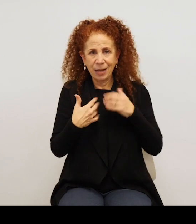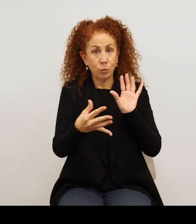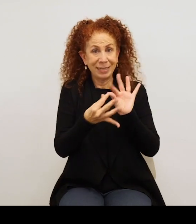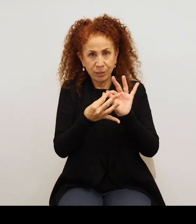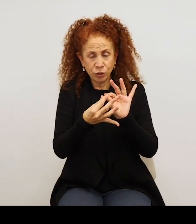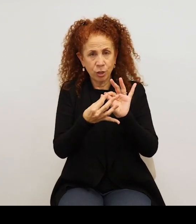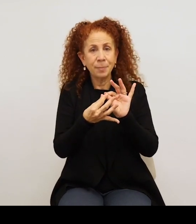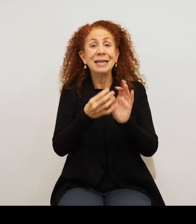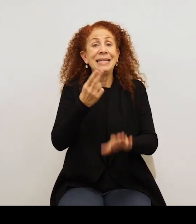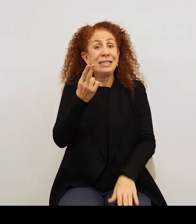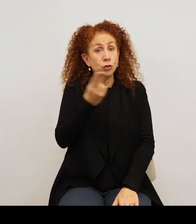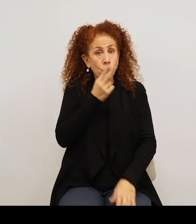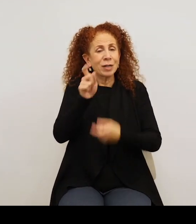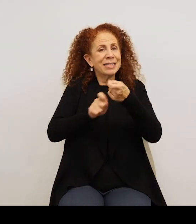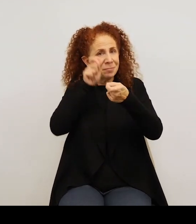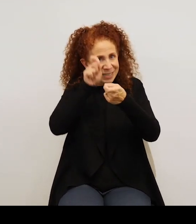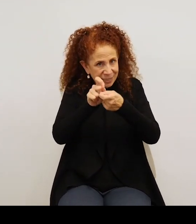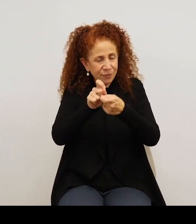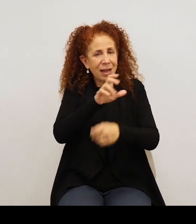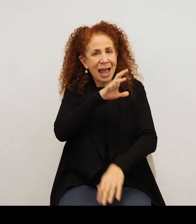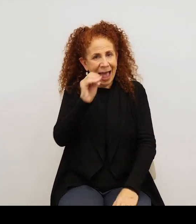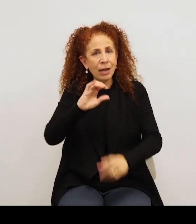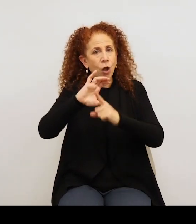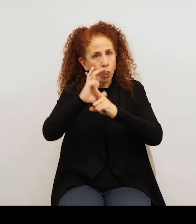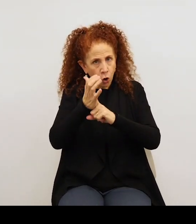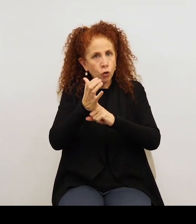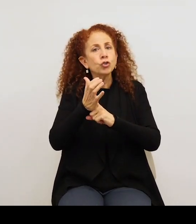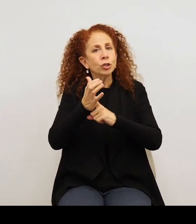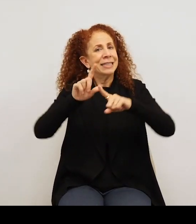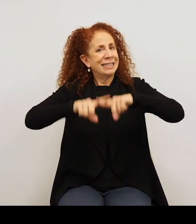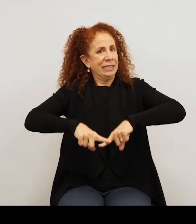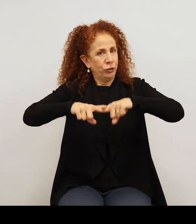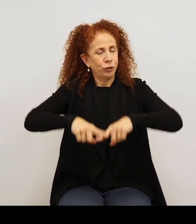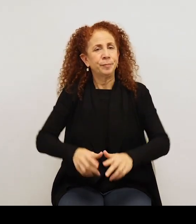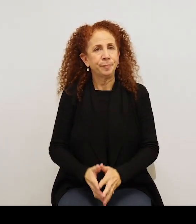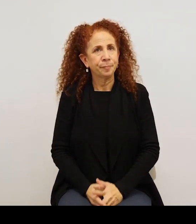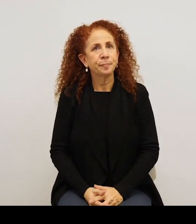is historically specific and culturally conditioned.